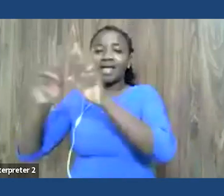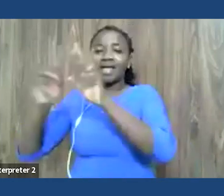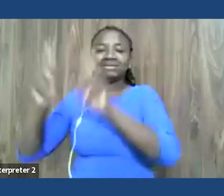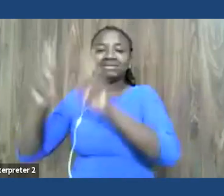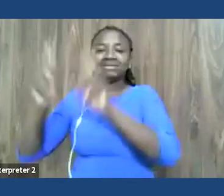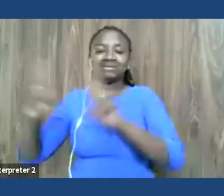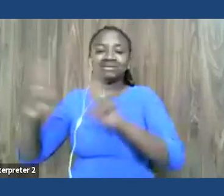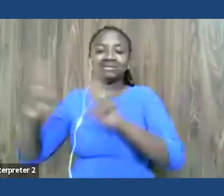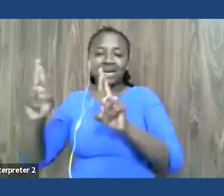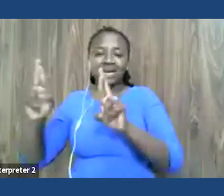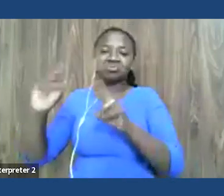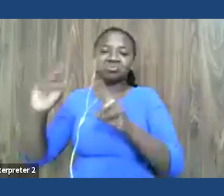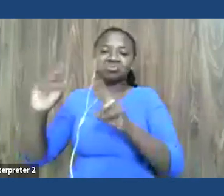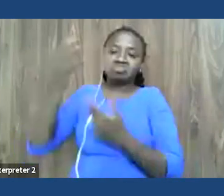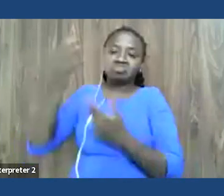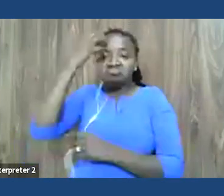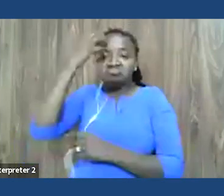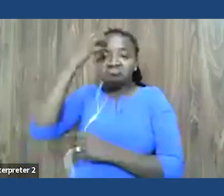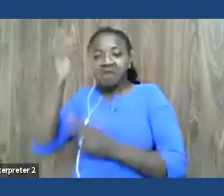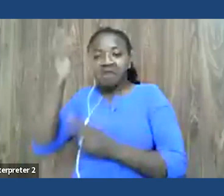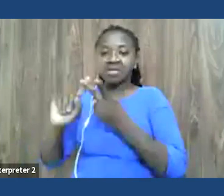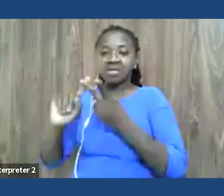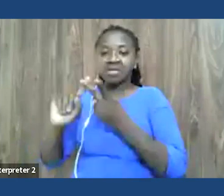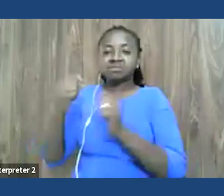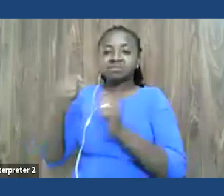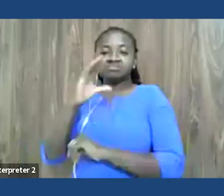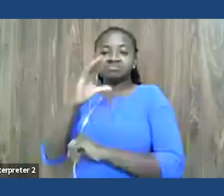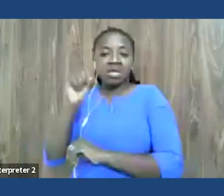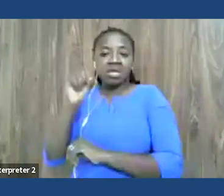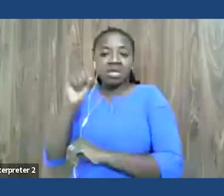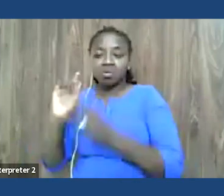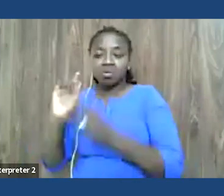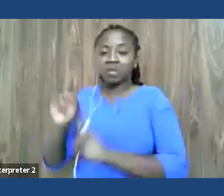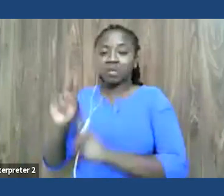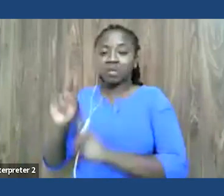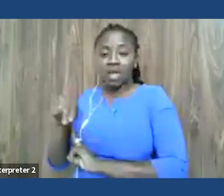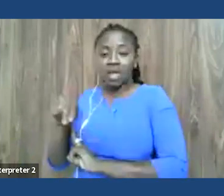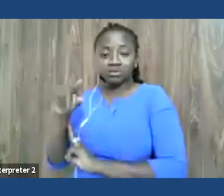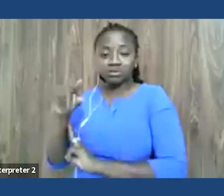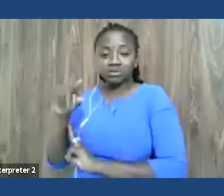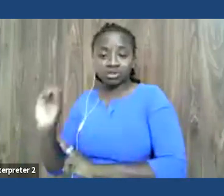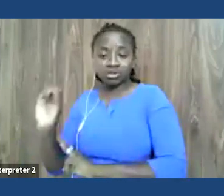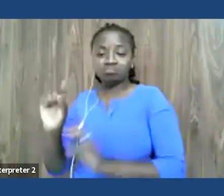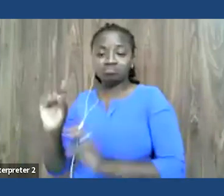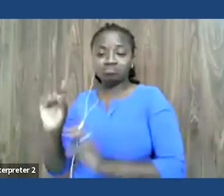government, and nonprofit, and private sector organizations that are working towards the needs of older adults.